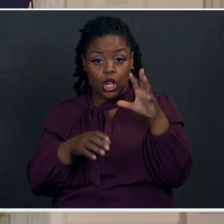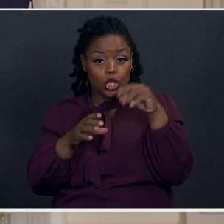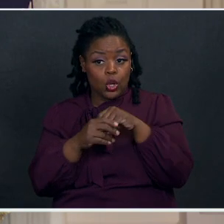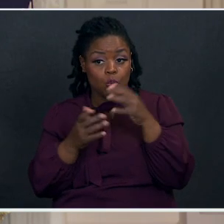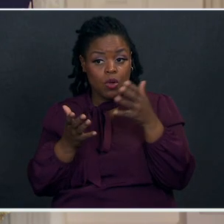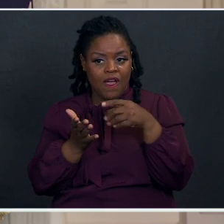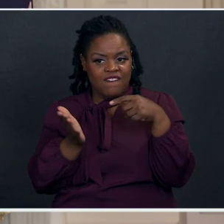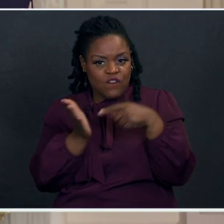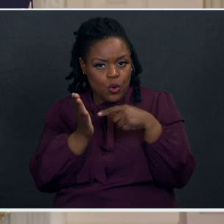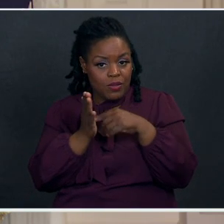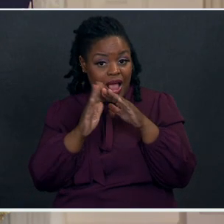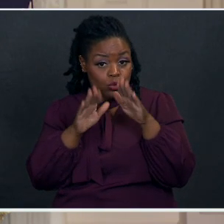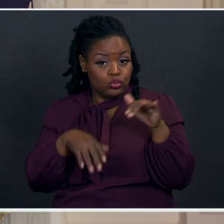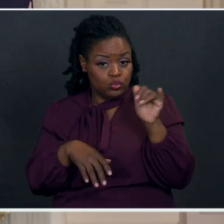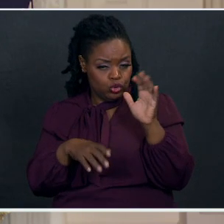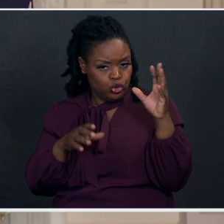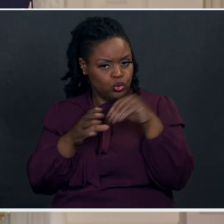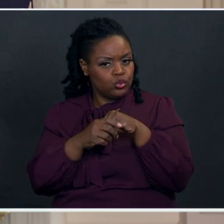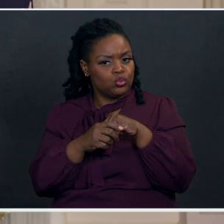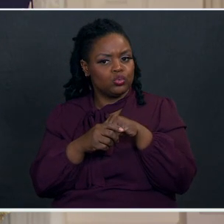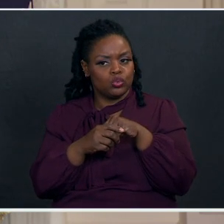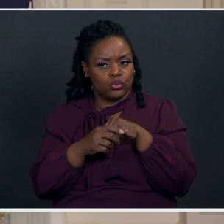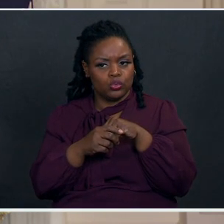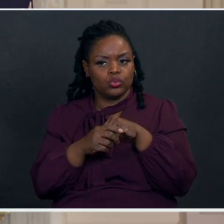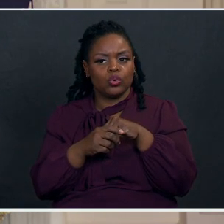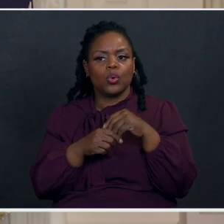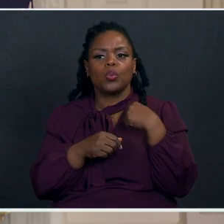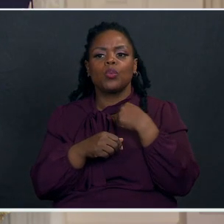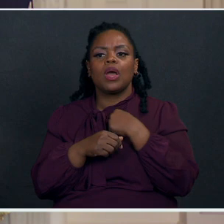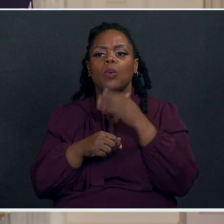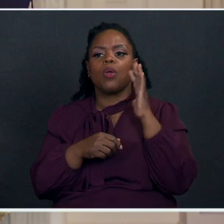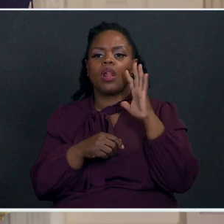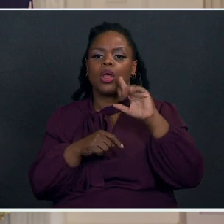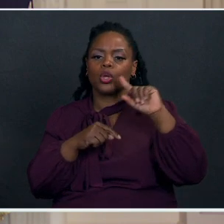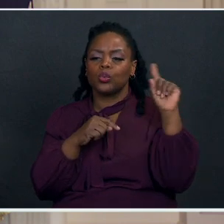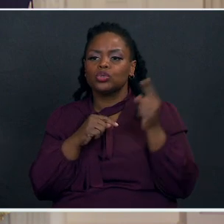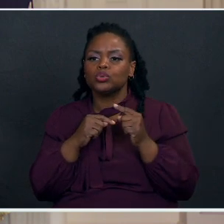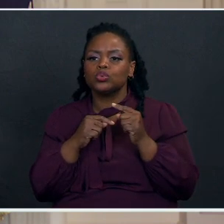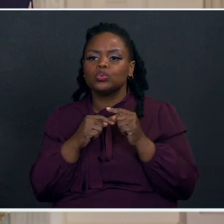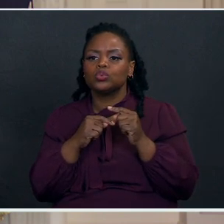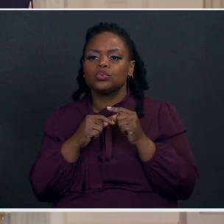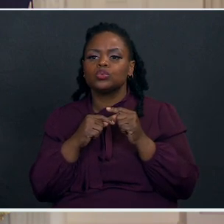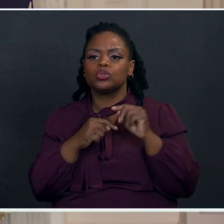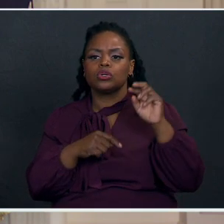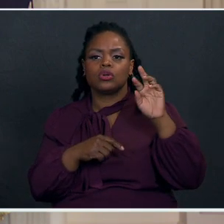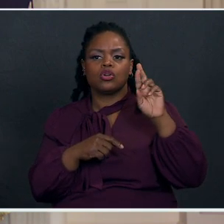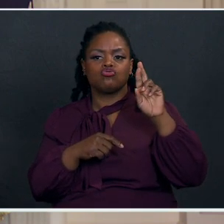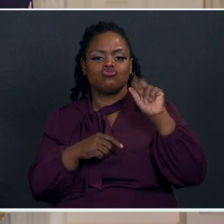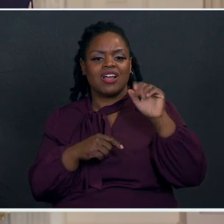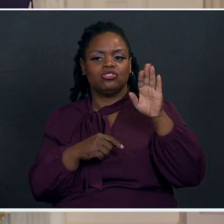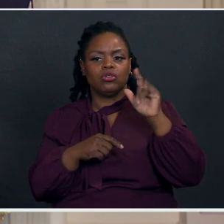two, by increasing energy efficiency; and, three, by reducing the racial wealth gap linked to home ownership.